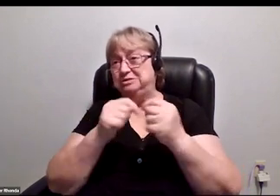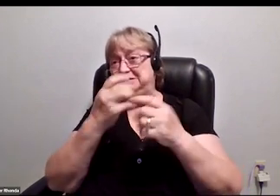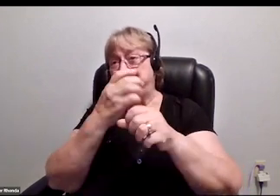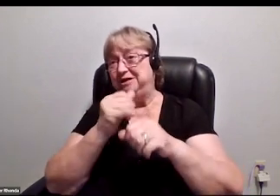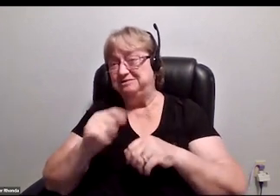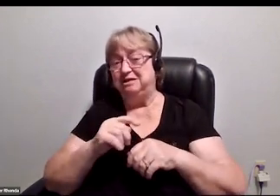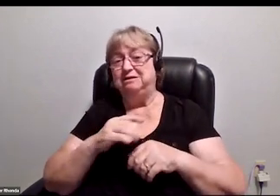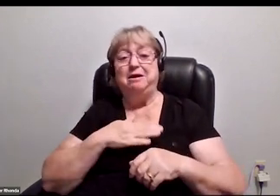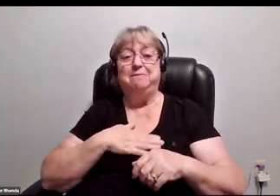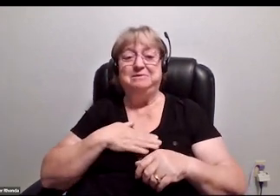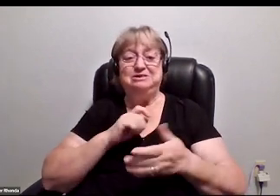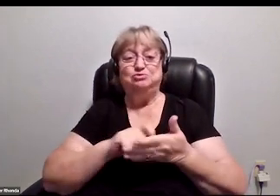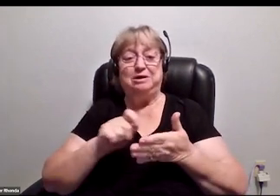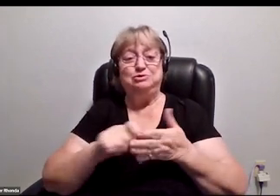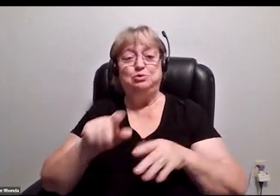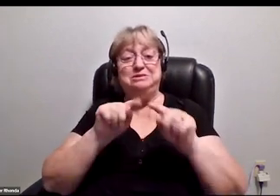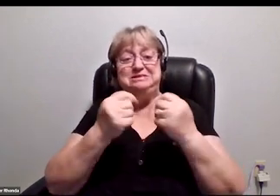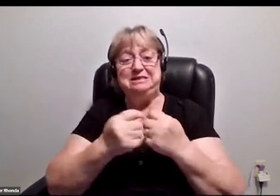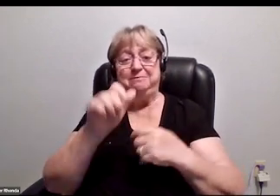Please write to team@lachimusic.com.